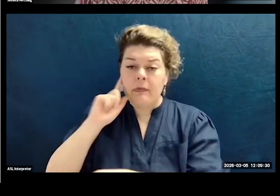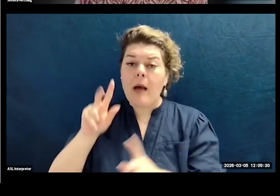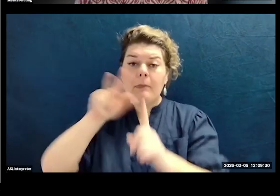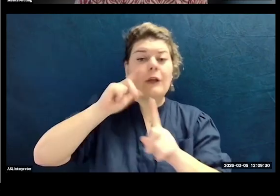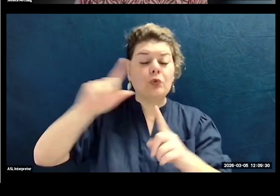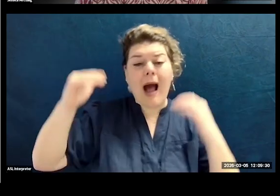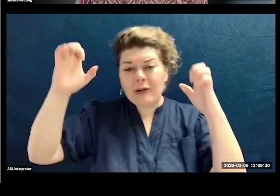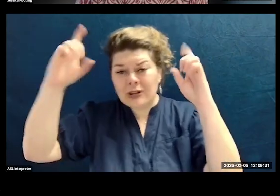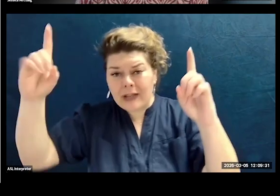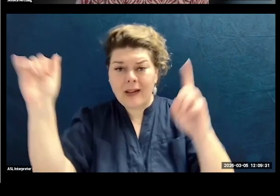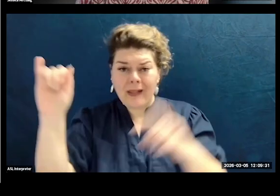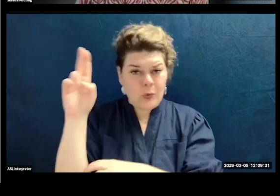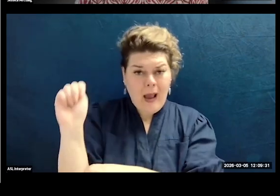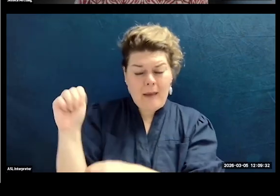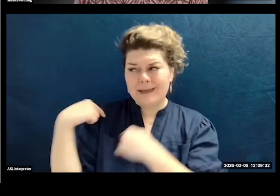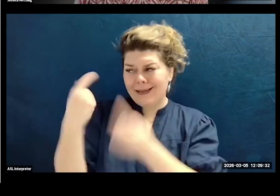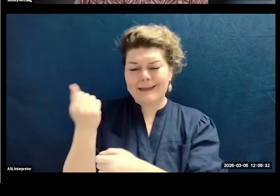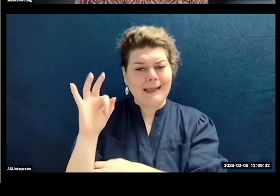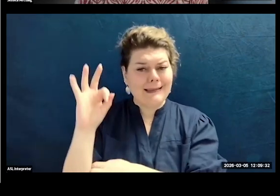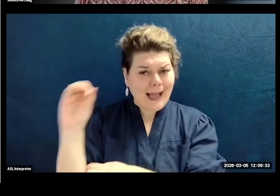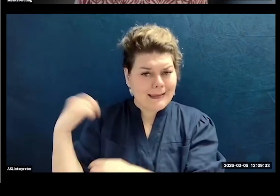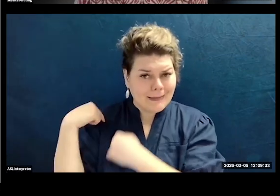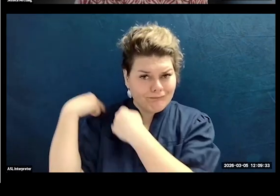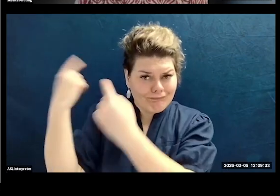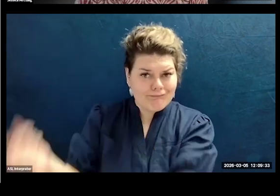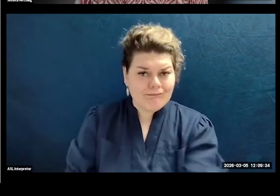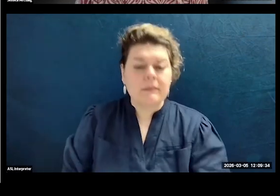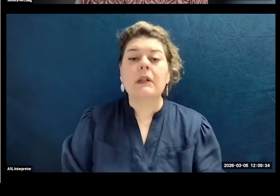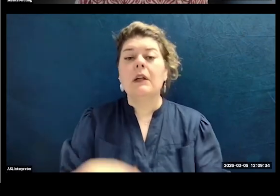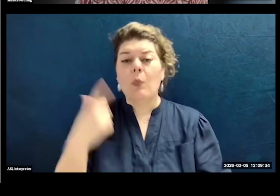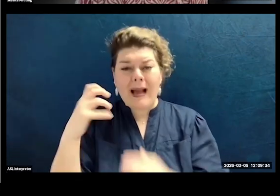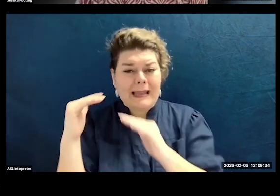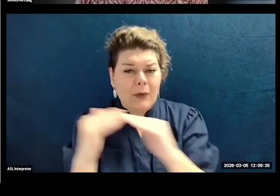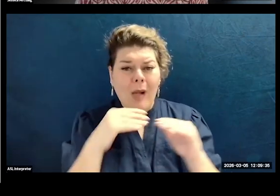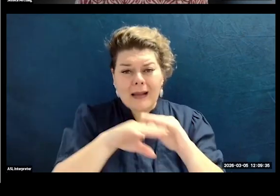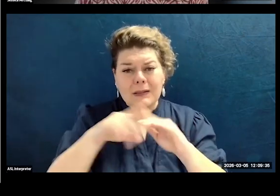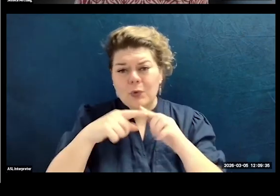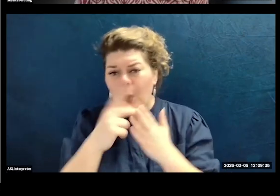like U of M since 1990 to provide equal access to our programs and services.